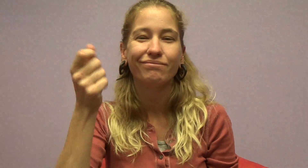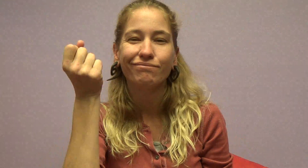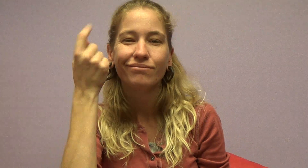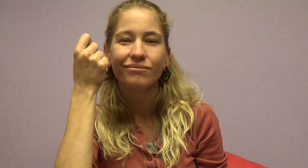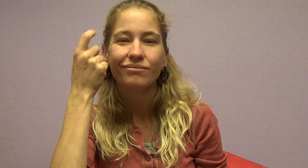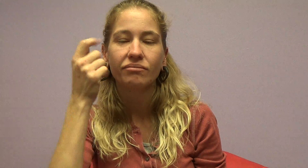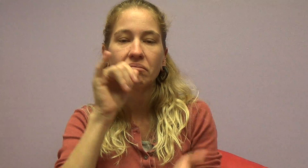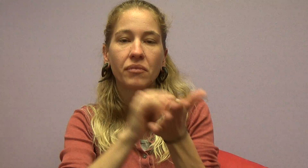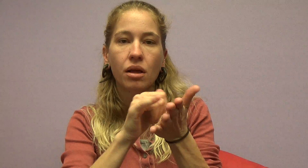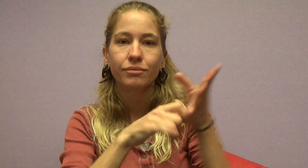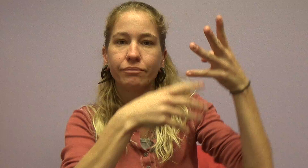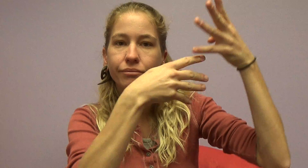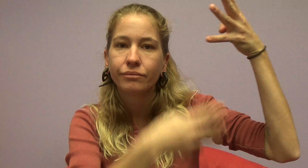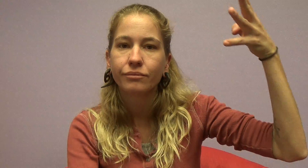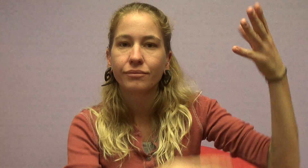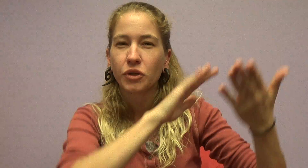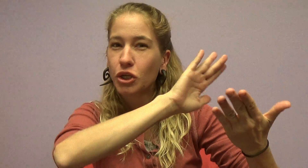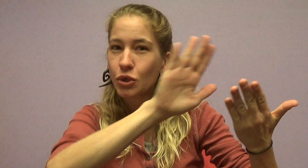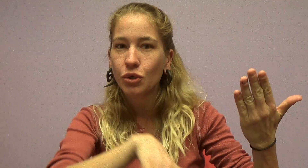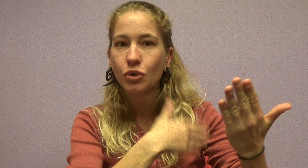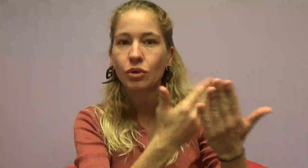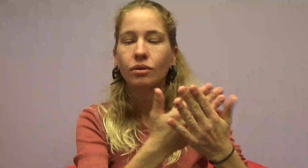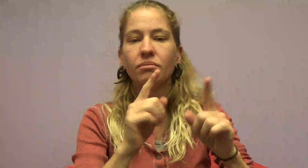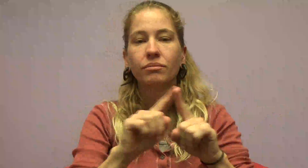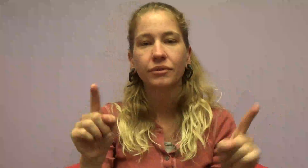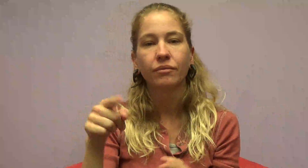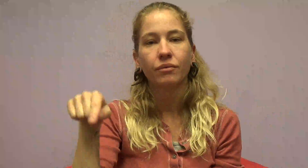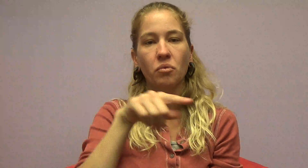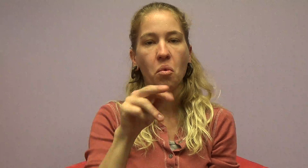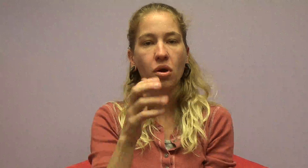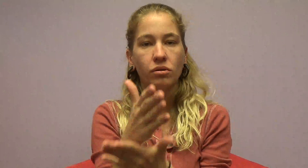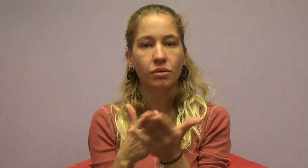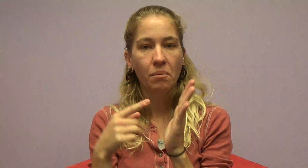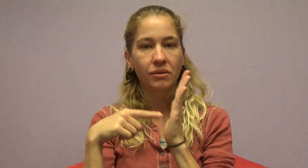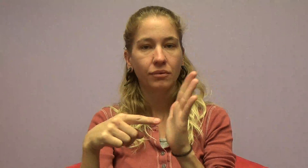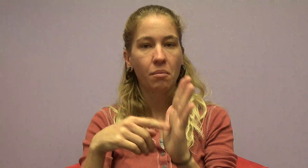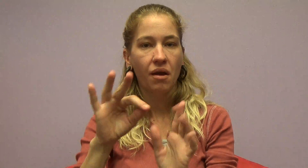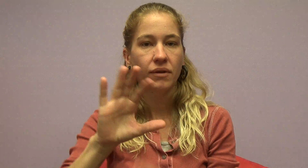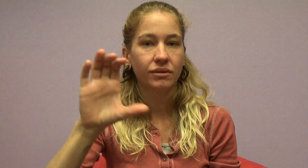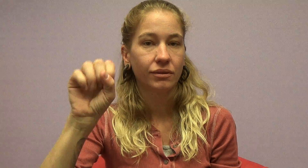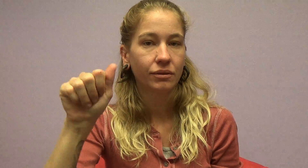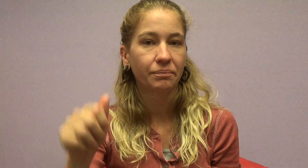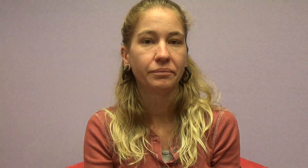Please understand, it is impossible for me to name all of them but I will give you some examples.